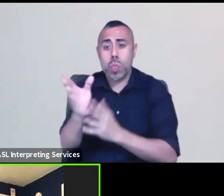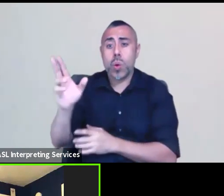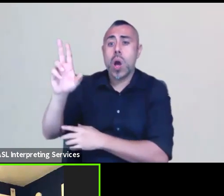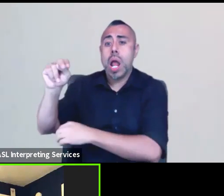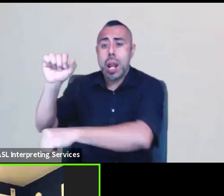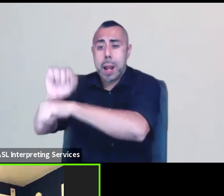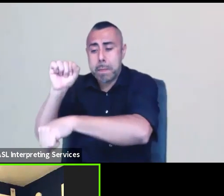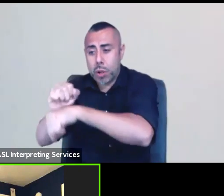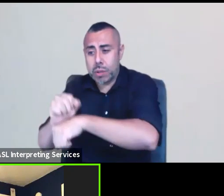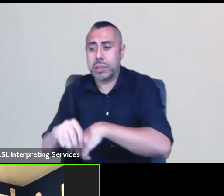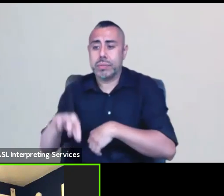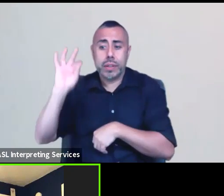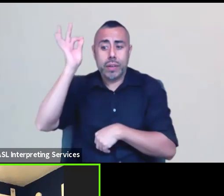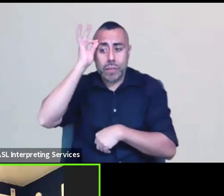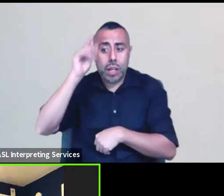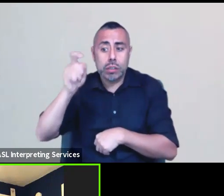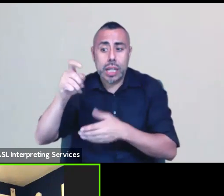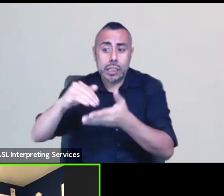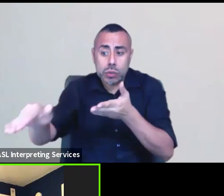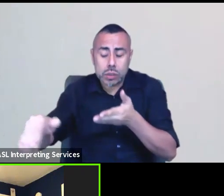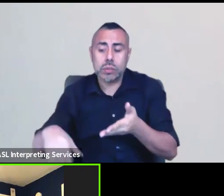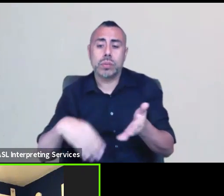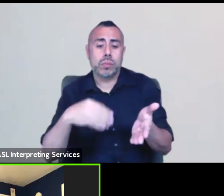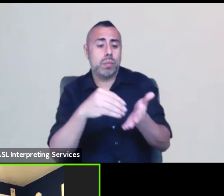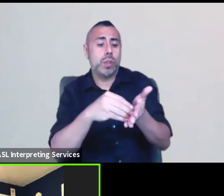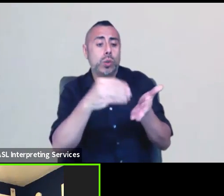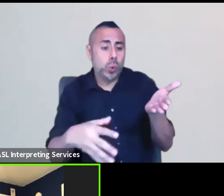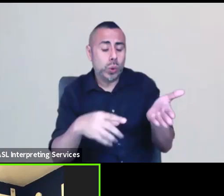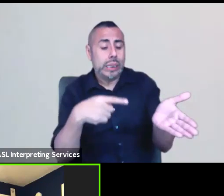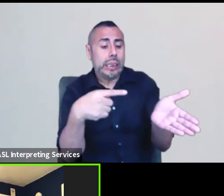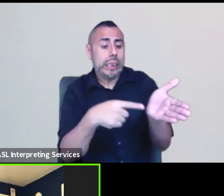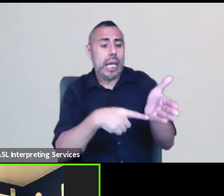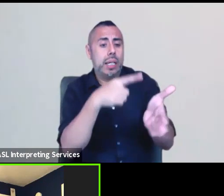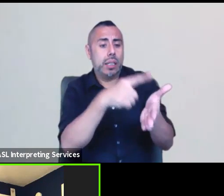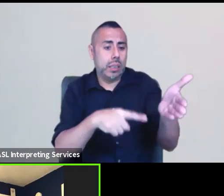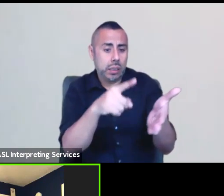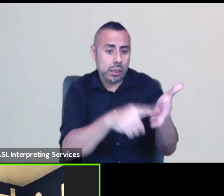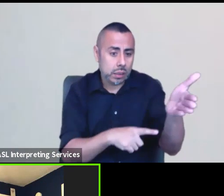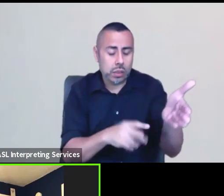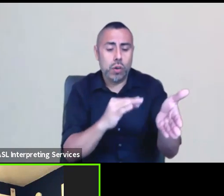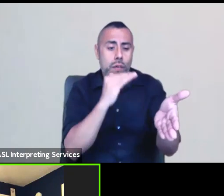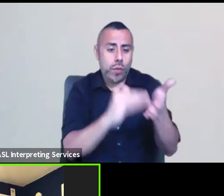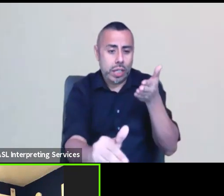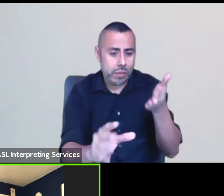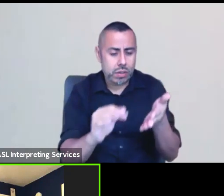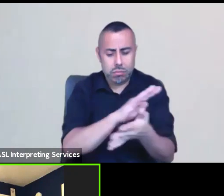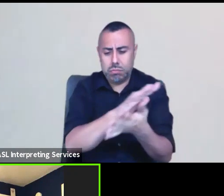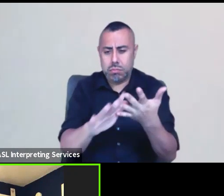student debt or mortgage payments suspension, or other mechanisms. The amount lost in contract cancellations,